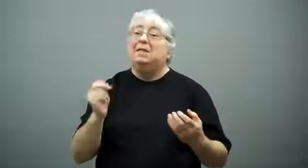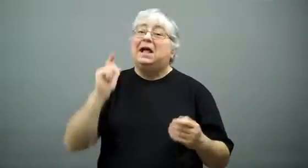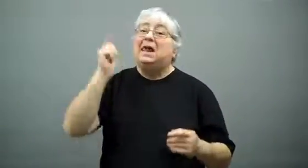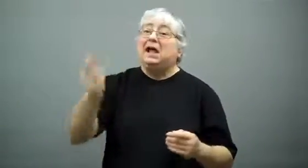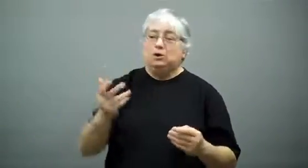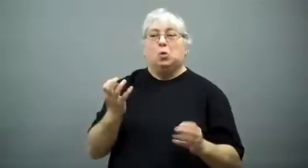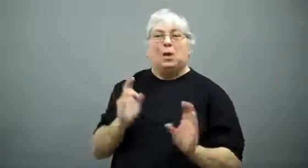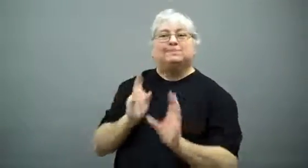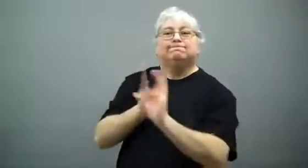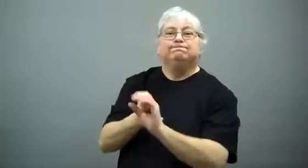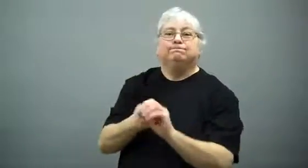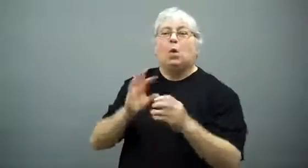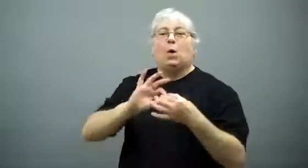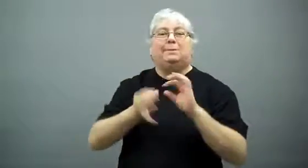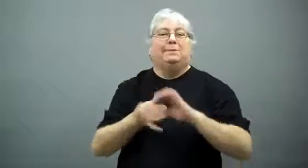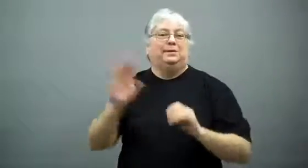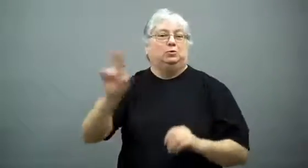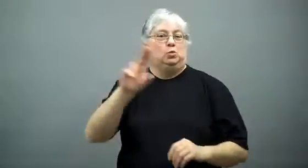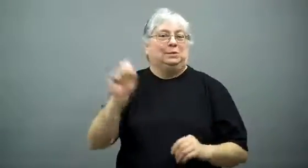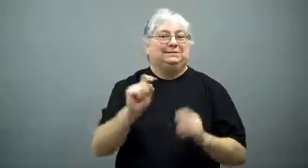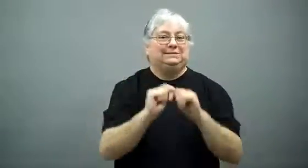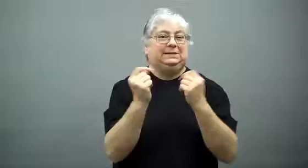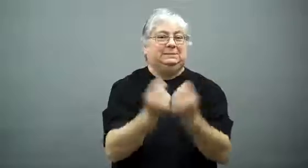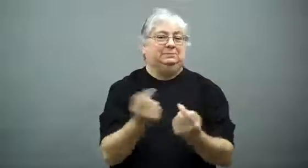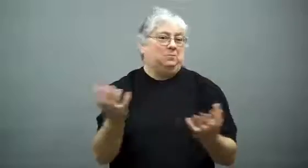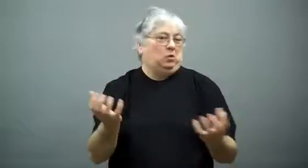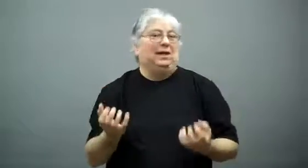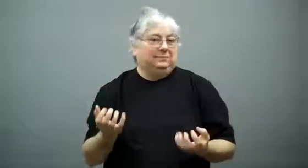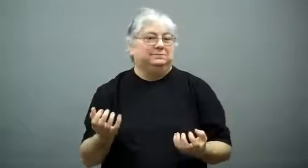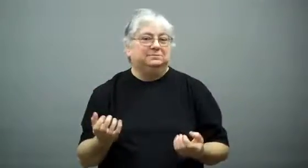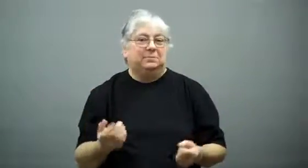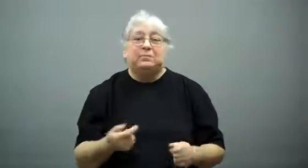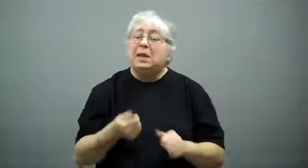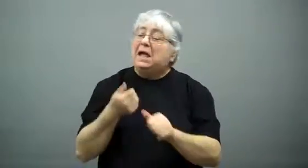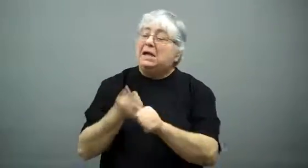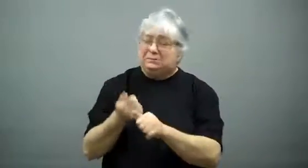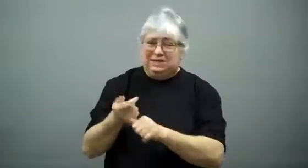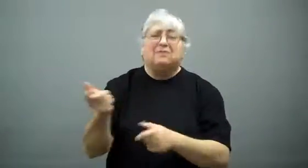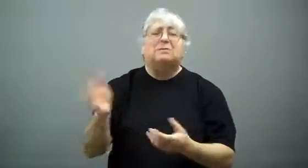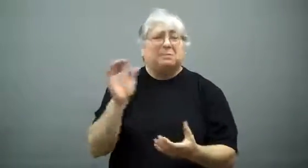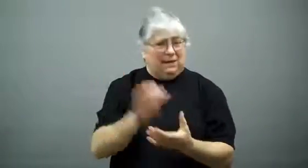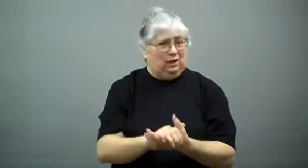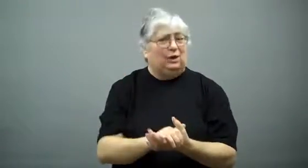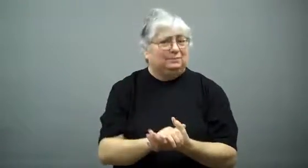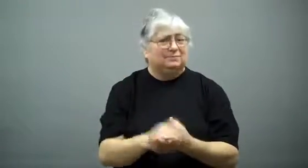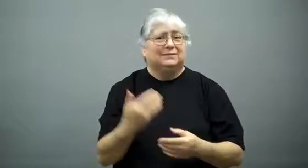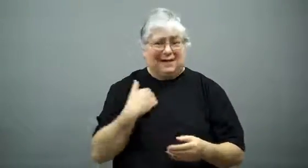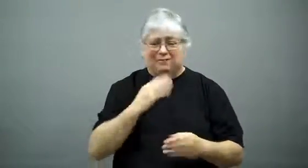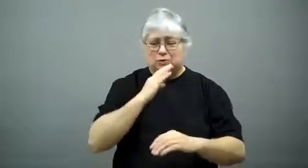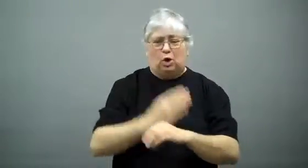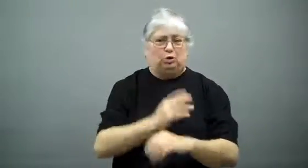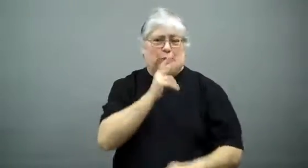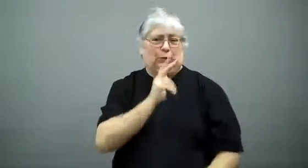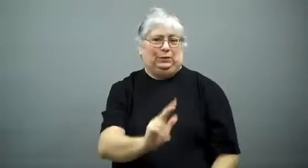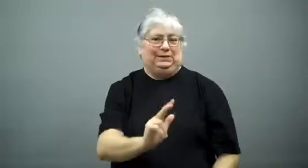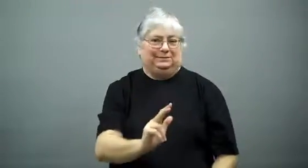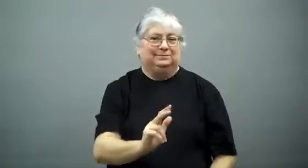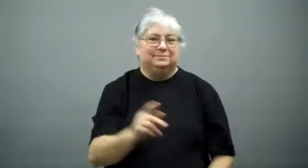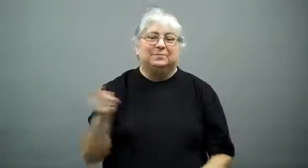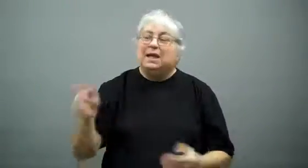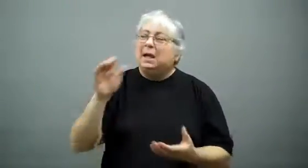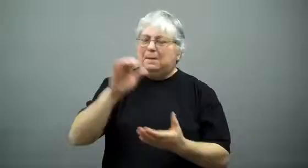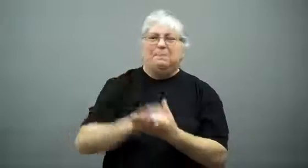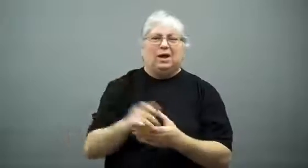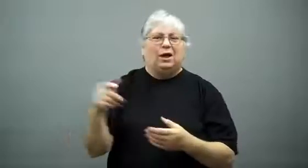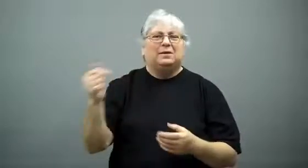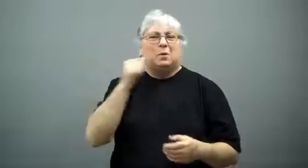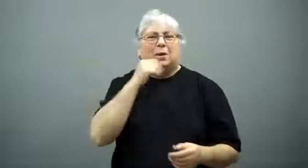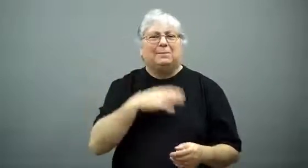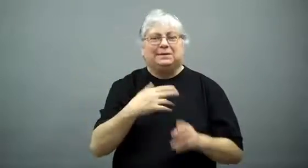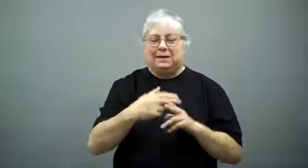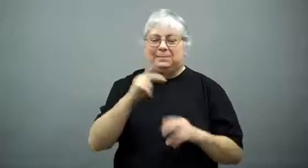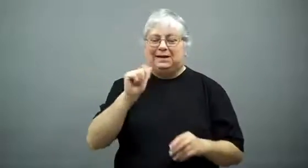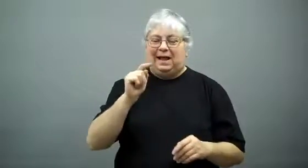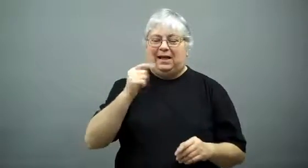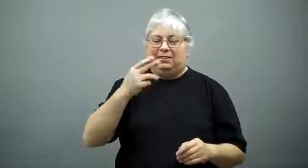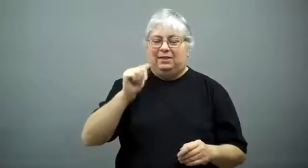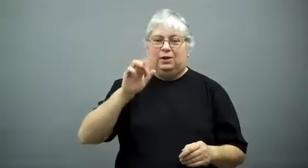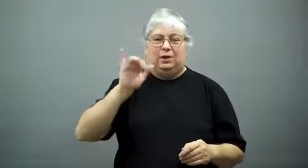and then to join the U.S. Olympic team.